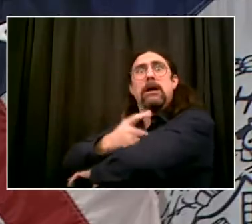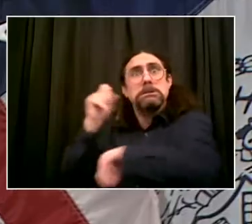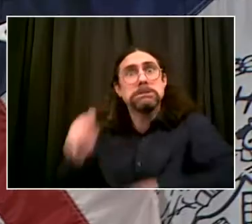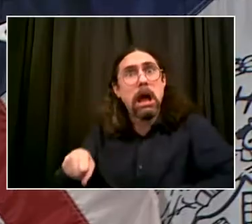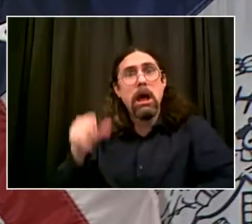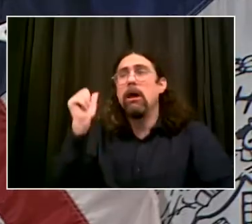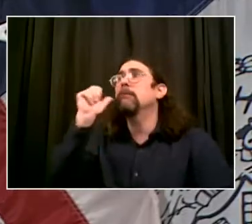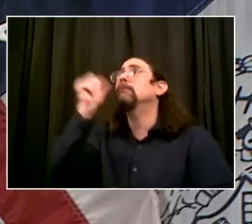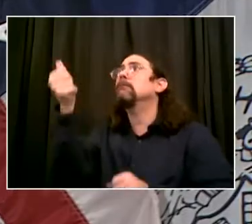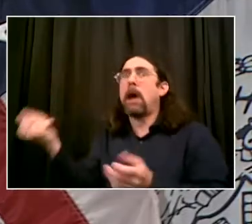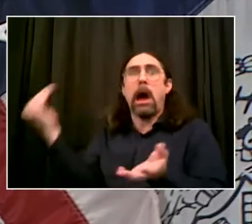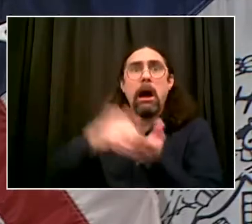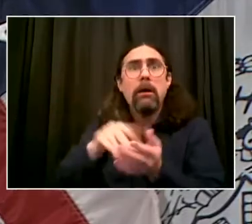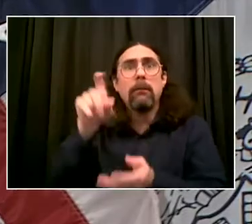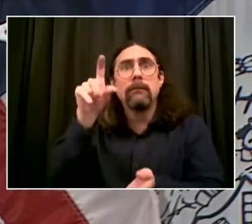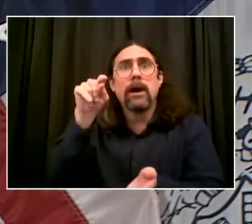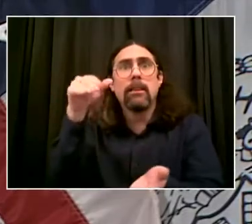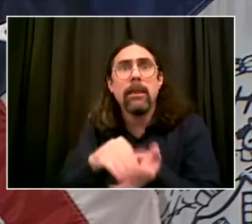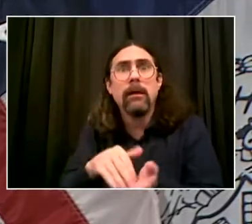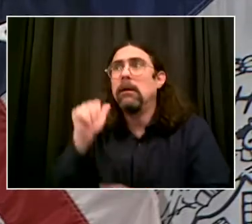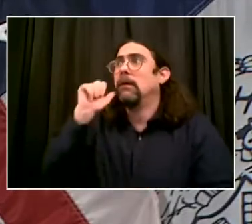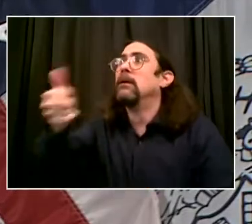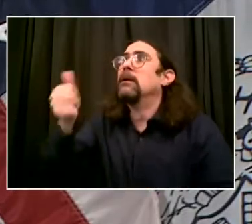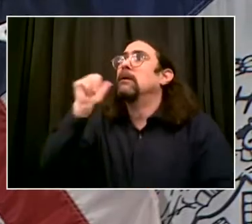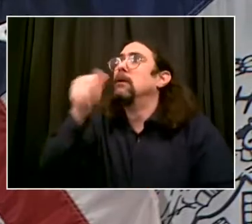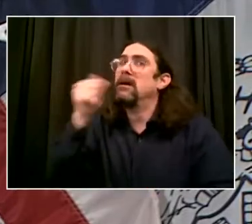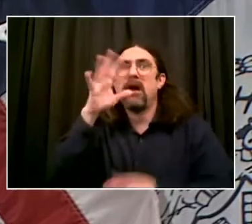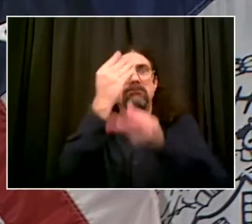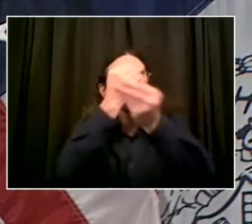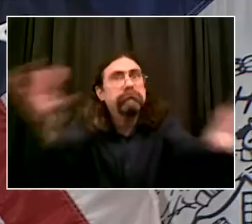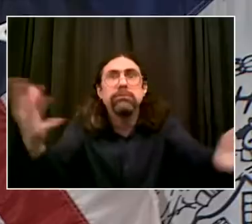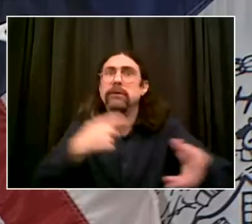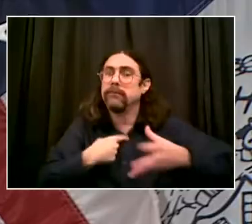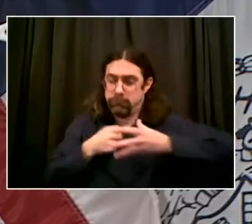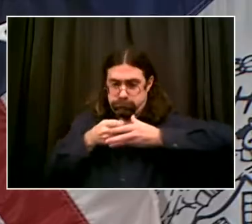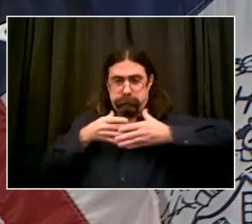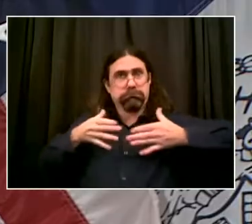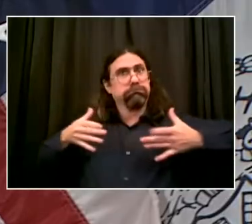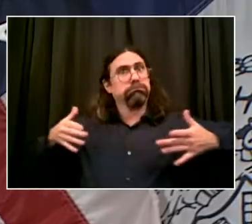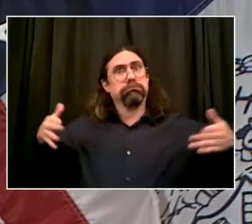THIS IS A GOAL THAT SEEMED FAR AWAY T BUNOW 120,000 PEOPLE E